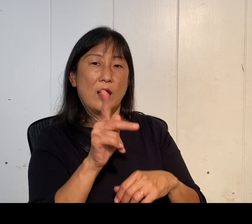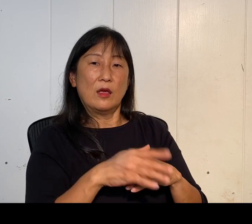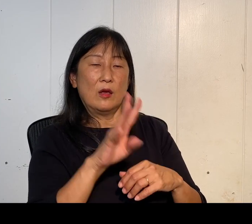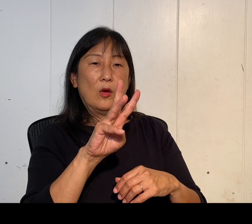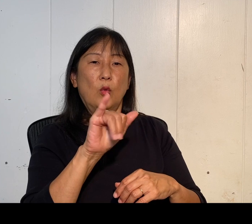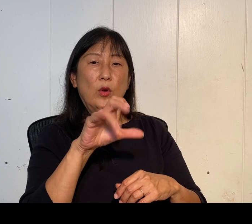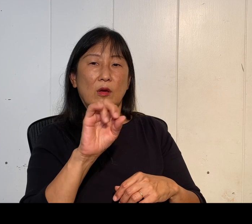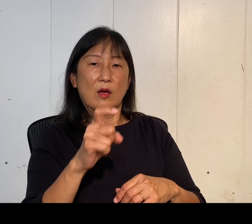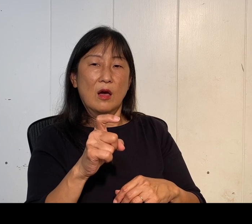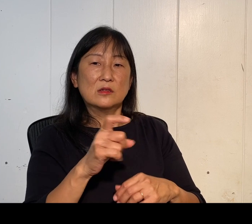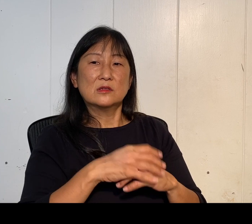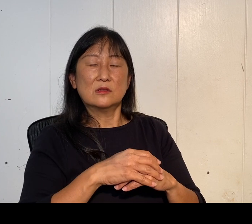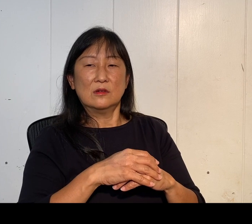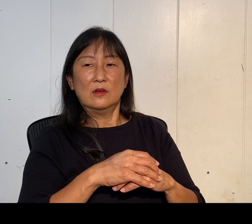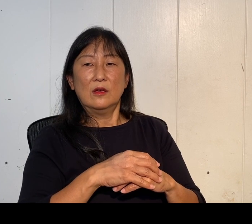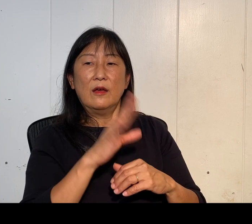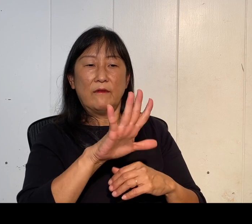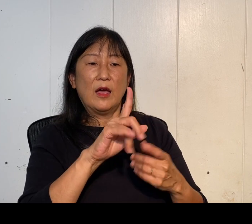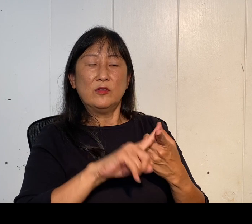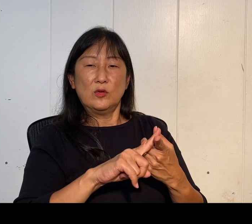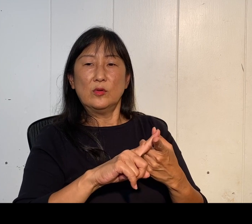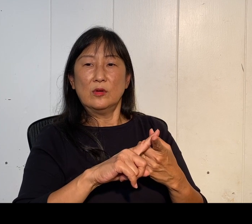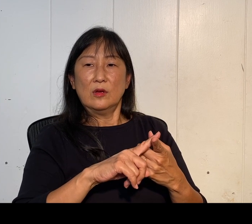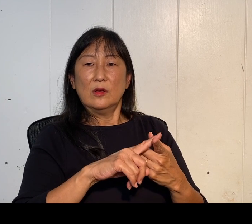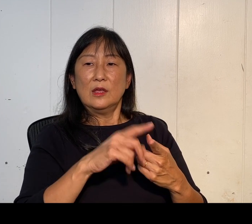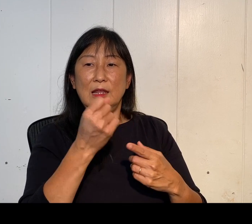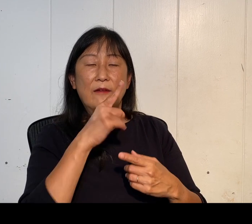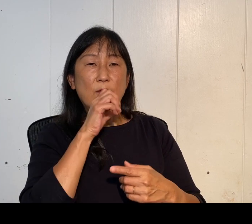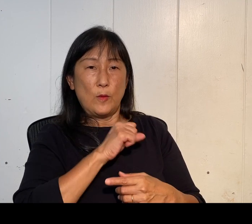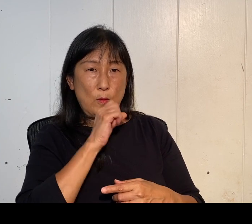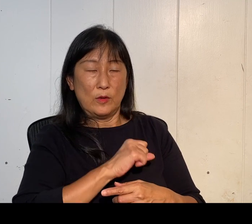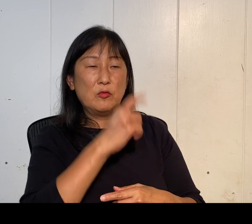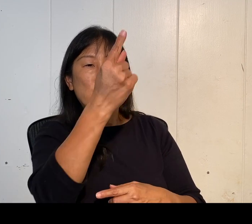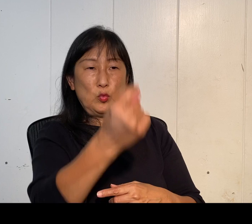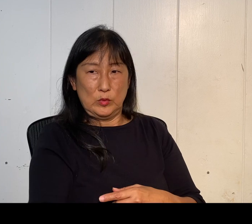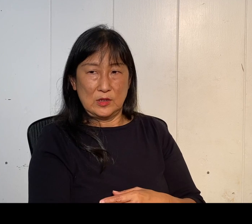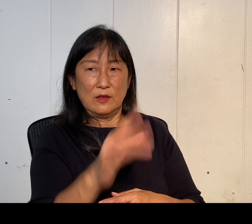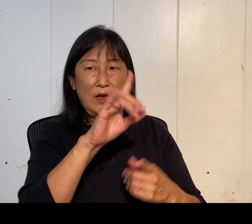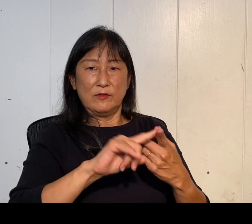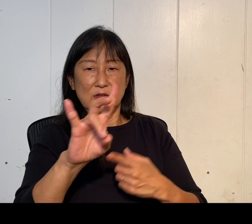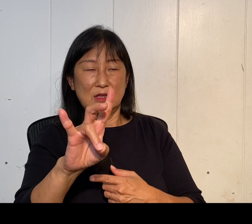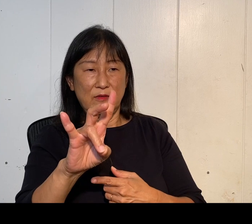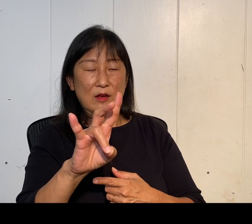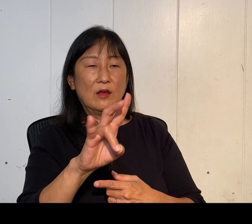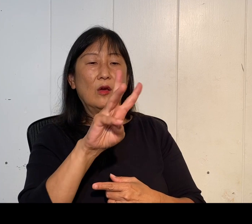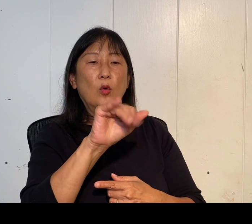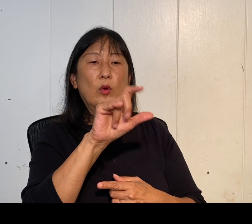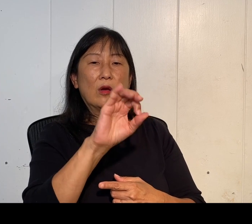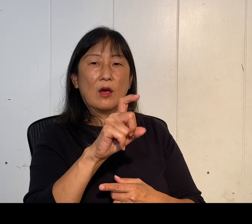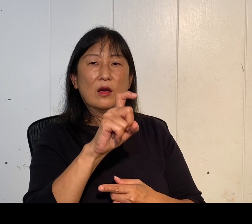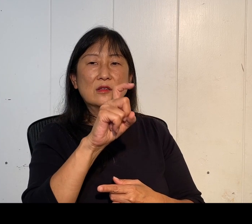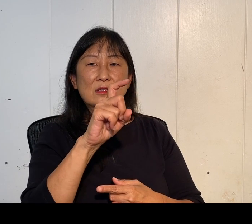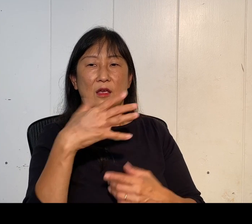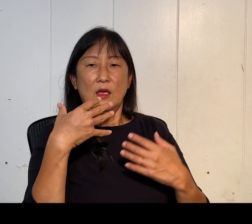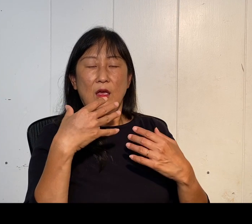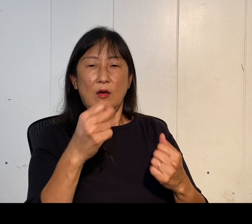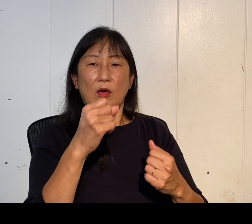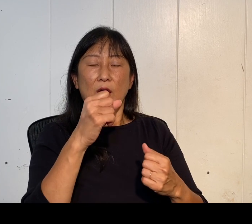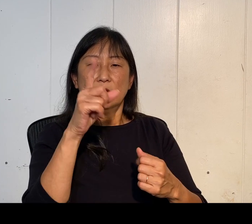Wilcox Medical Center’s clinic for ages 5-11 is open Tuesdays from 5-7 p.m. Appointments are required, visit wilcoxhealth.org/vaccine